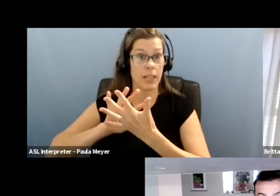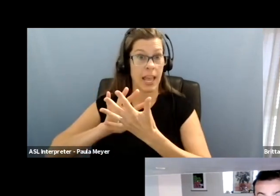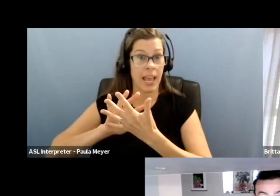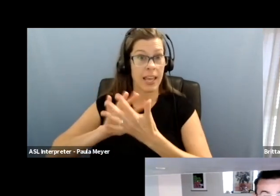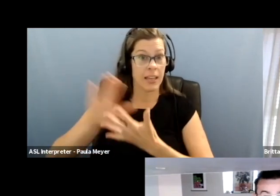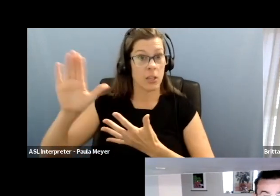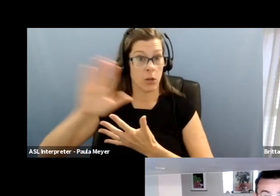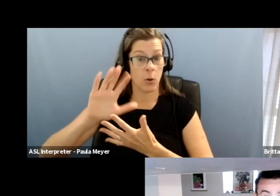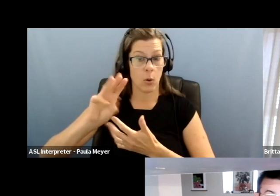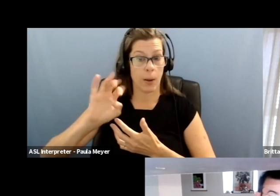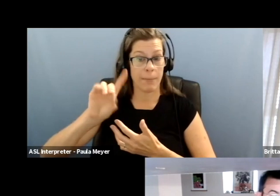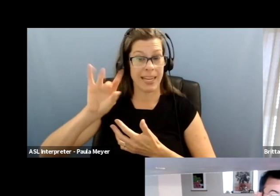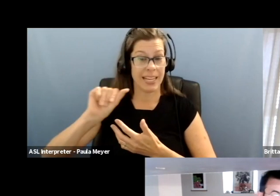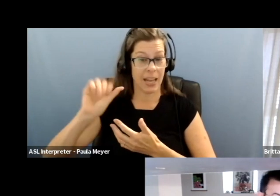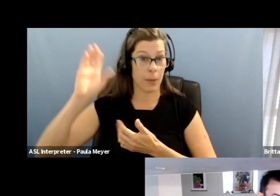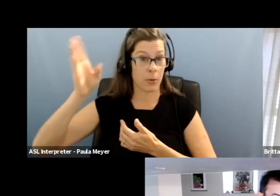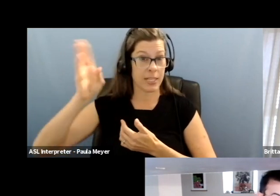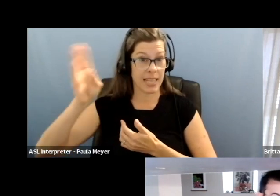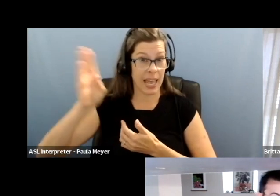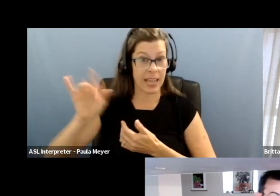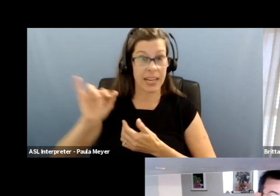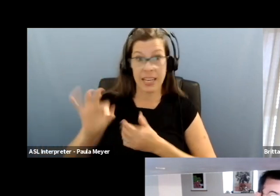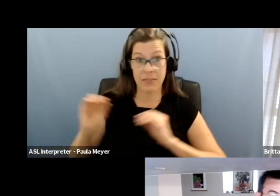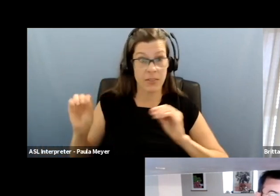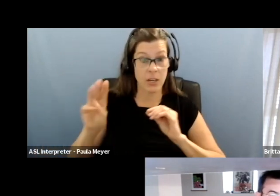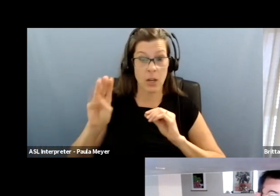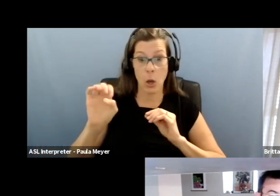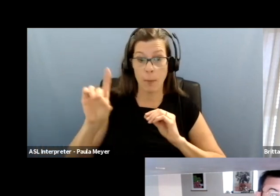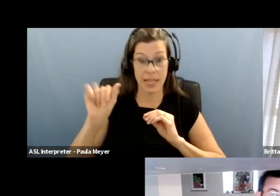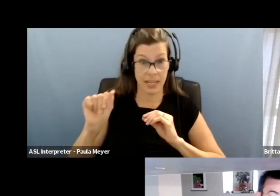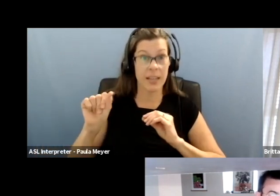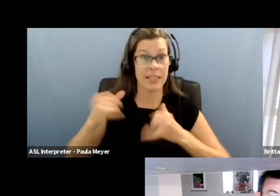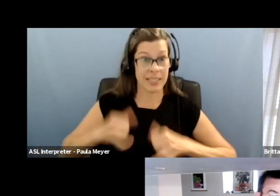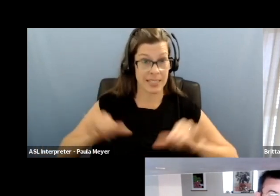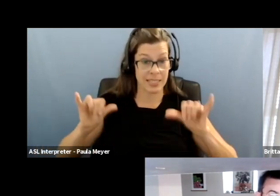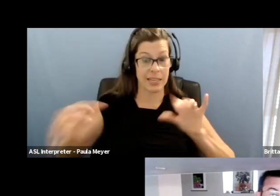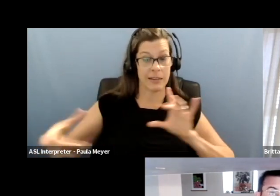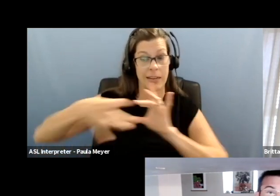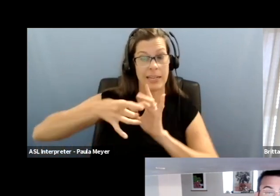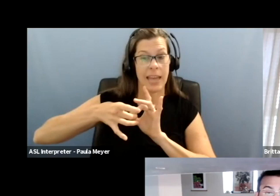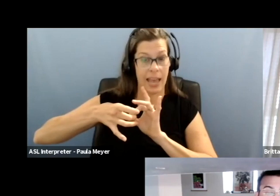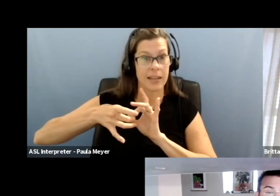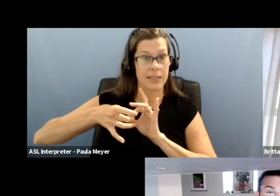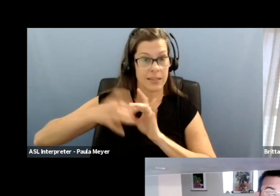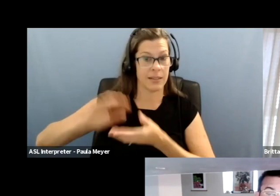Or in the instance that there is no media, you can connect the receiving device directly to an external screen,